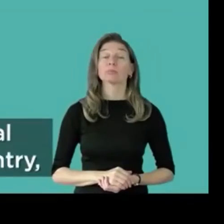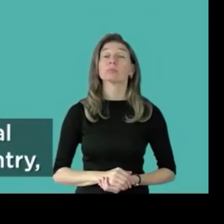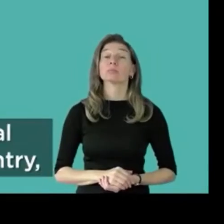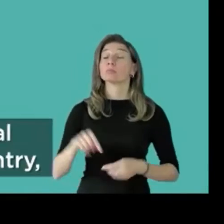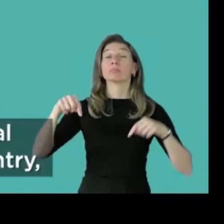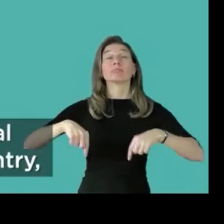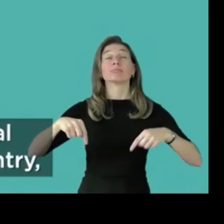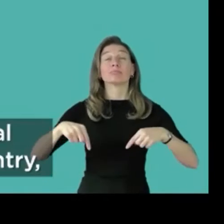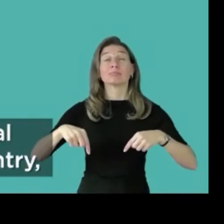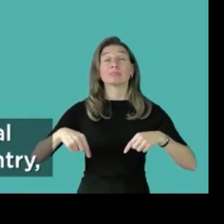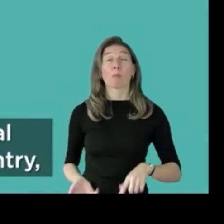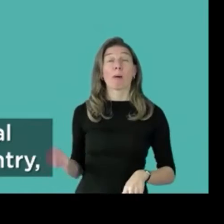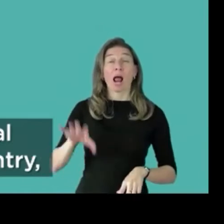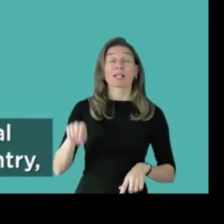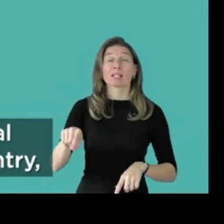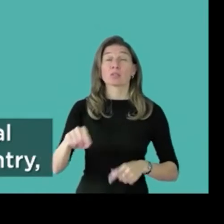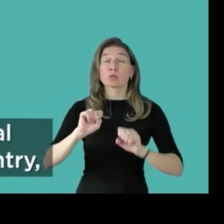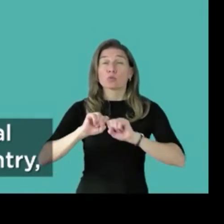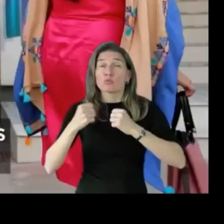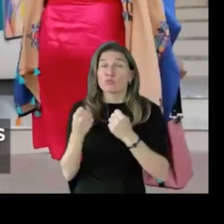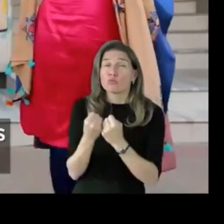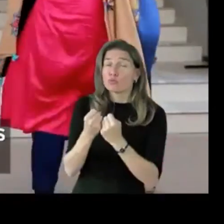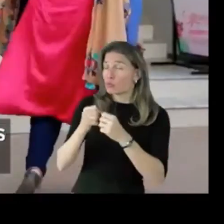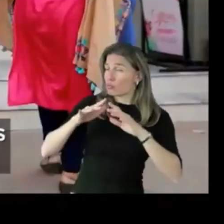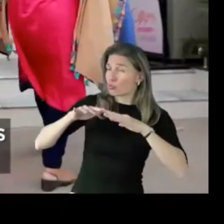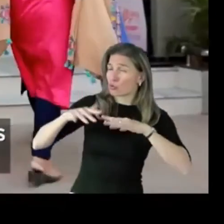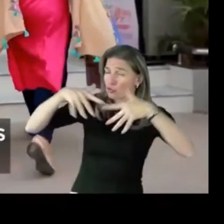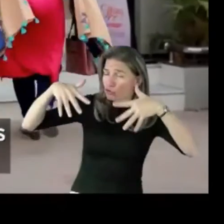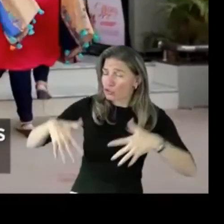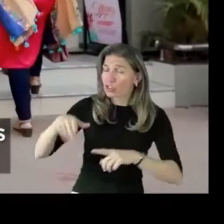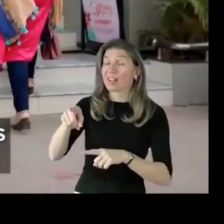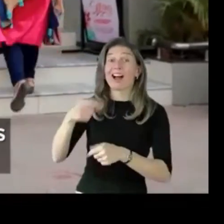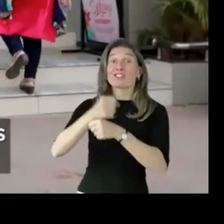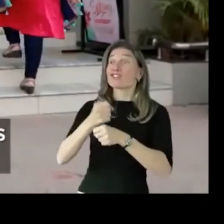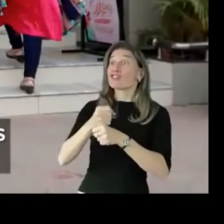Looking at the infrastructure in our country, most of the job places aren't accessible.